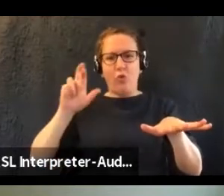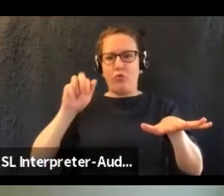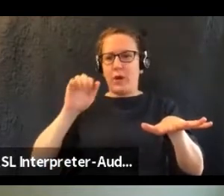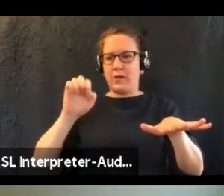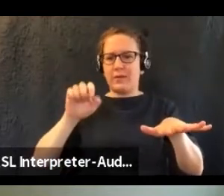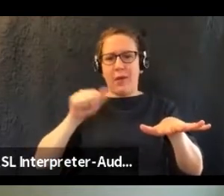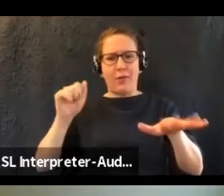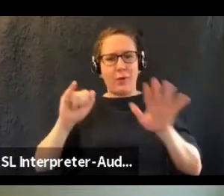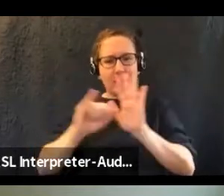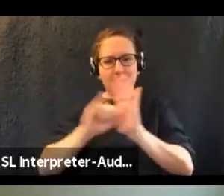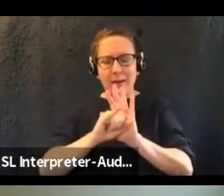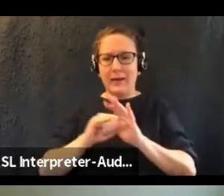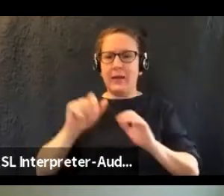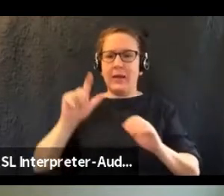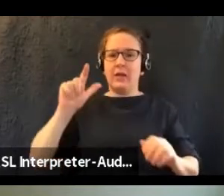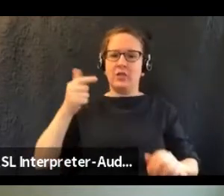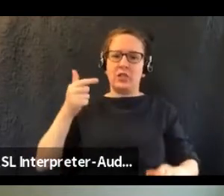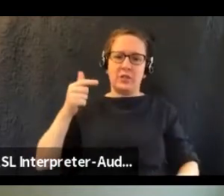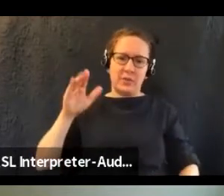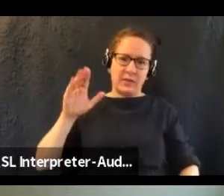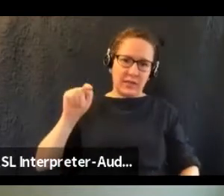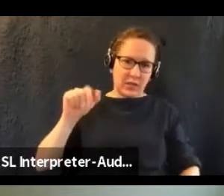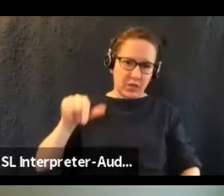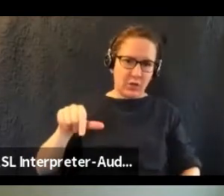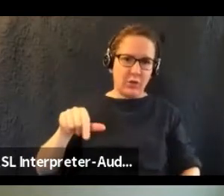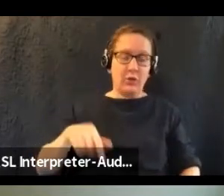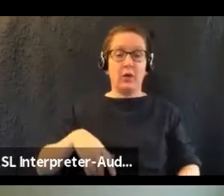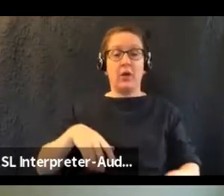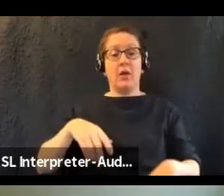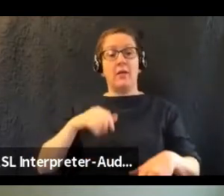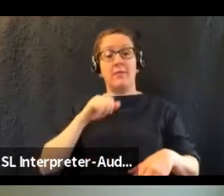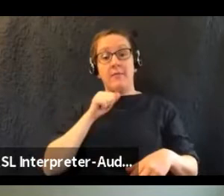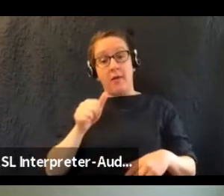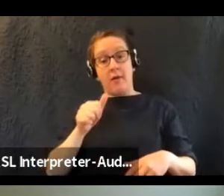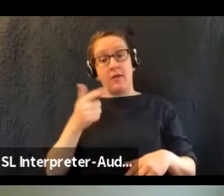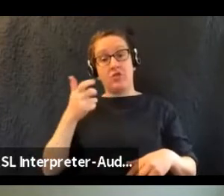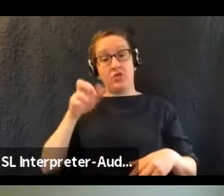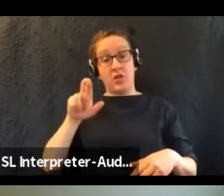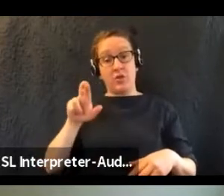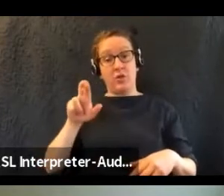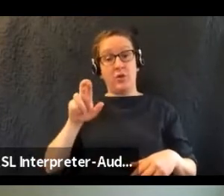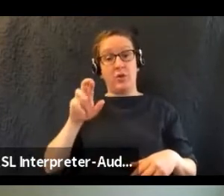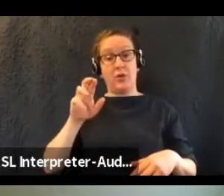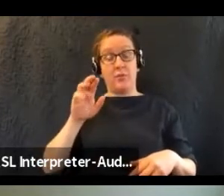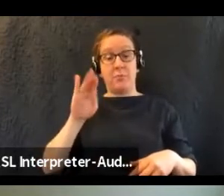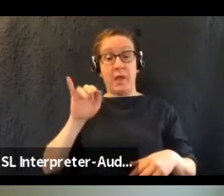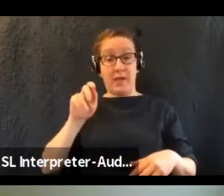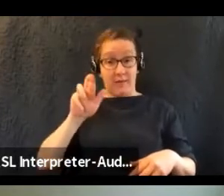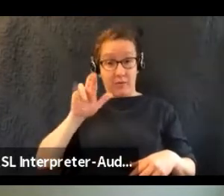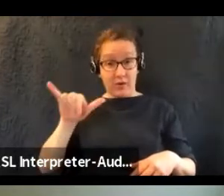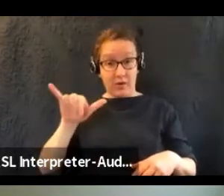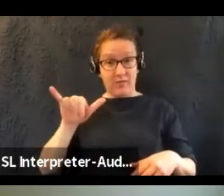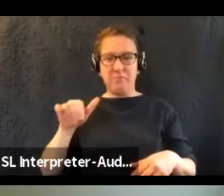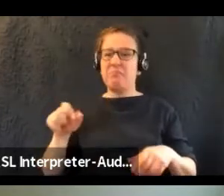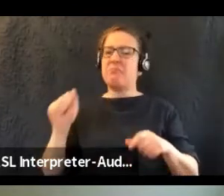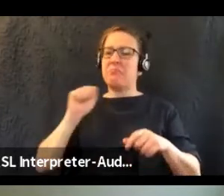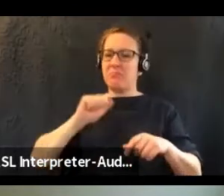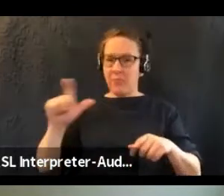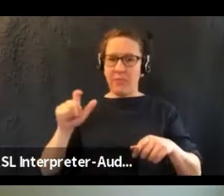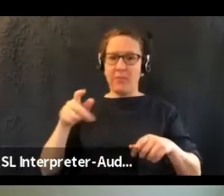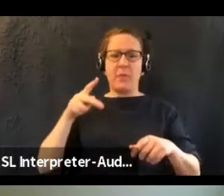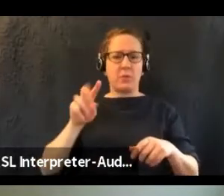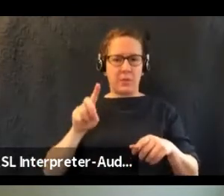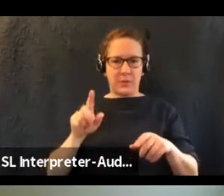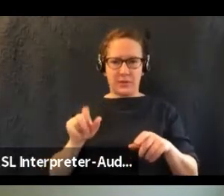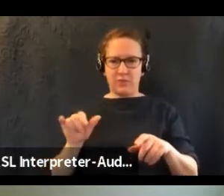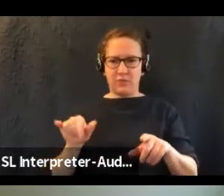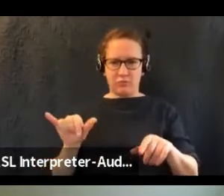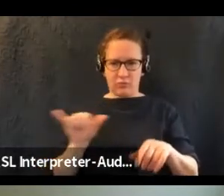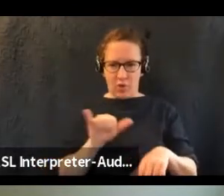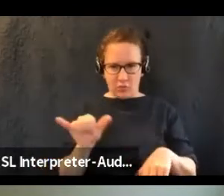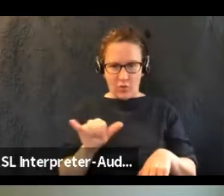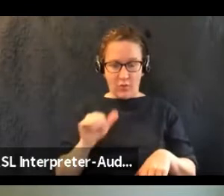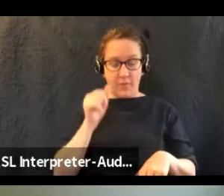GLBTQ, non gender binary, are also people with disabilities, and so assume that I always